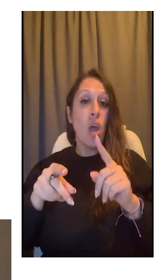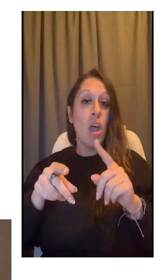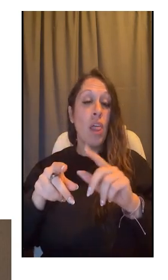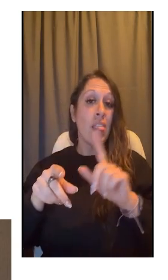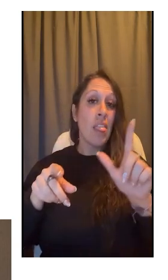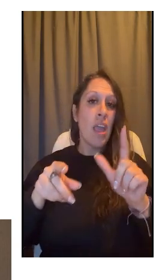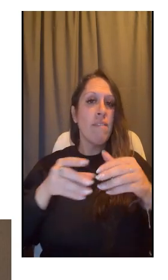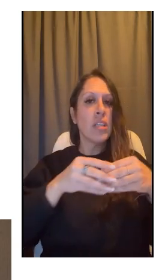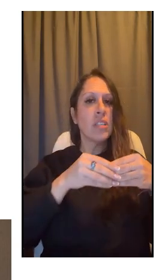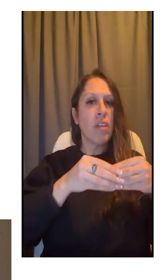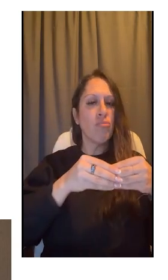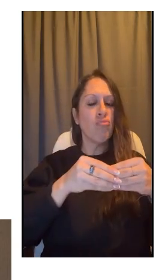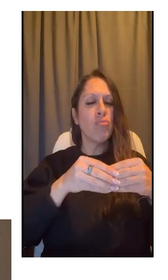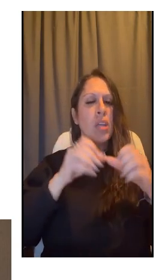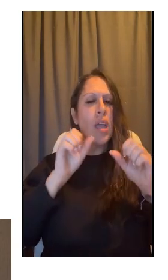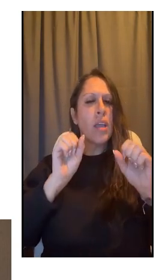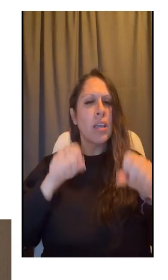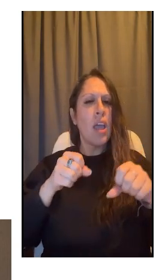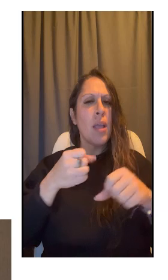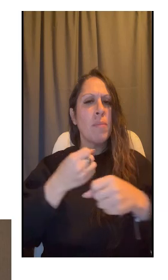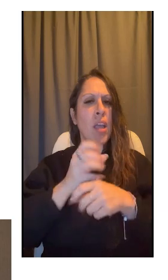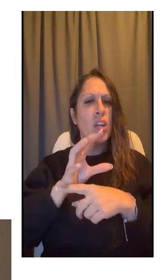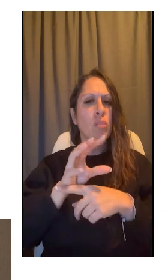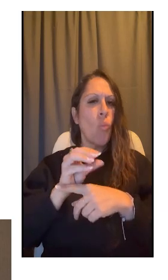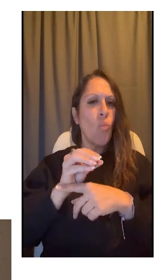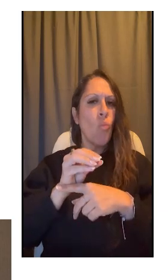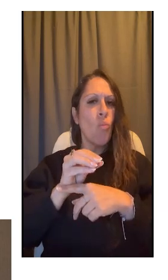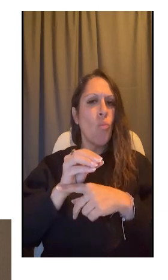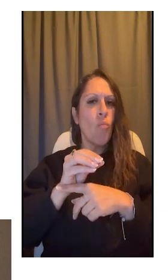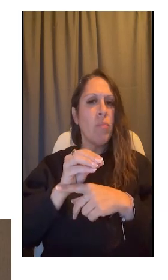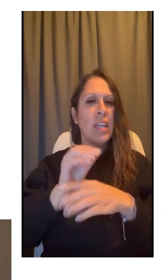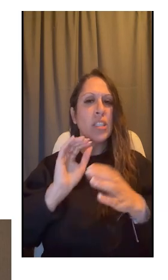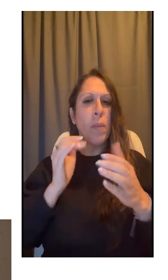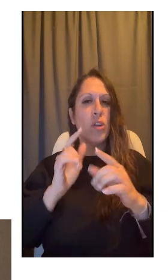therefore has a better chance of creating an effective seal as compared with the one on the right.